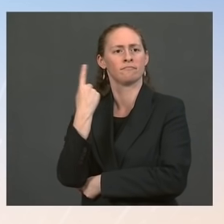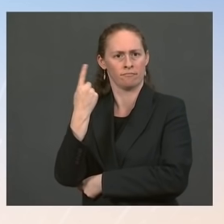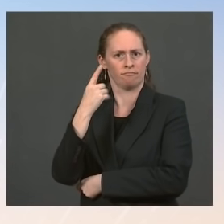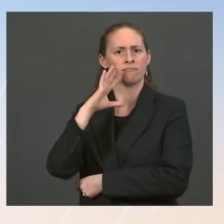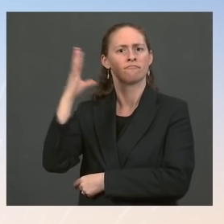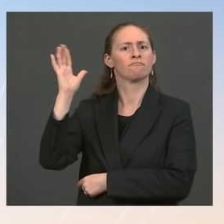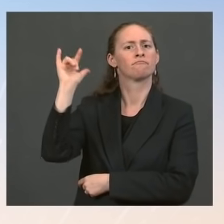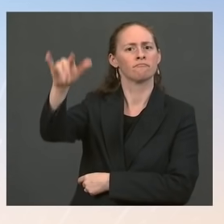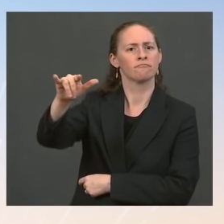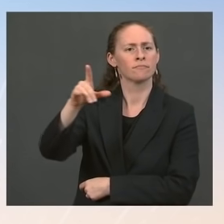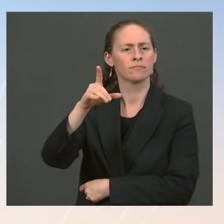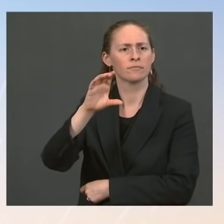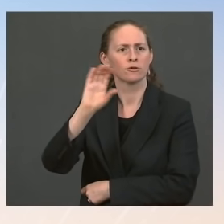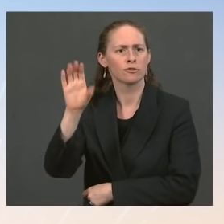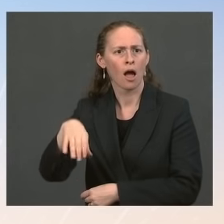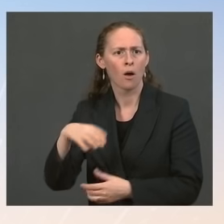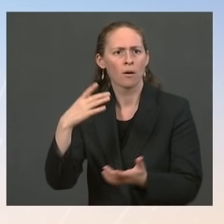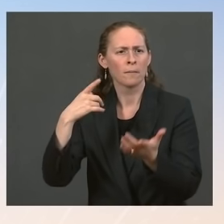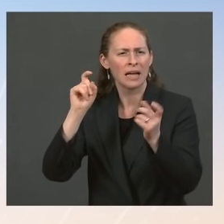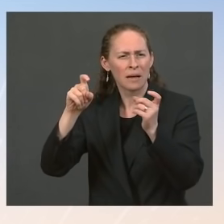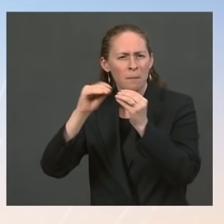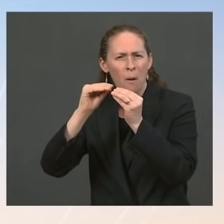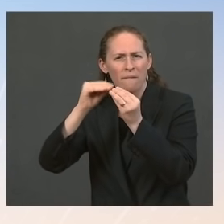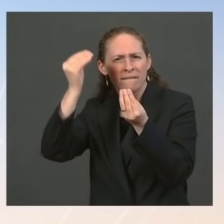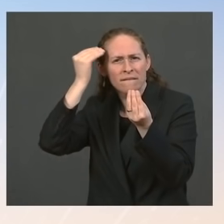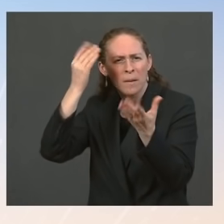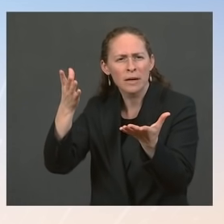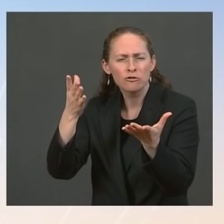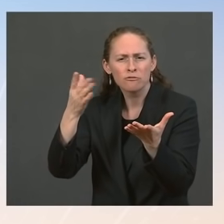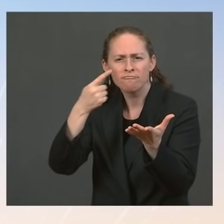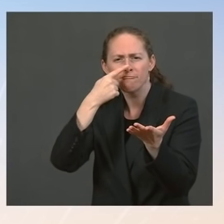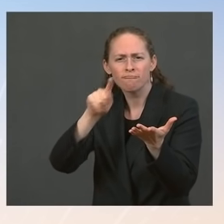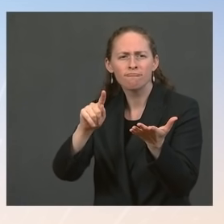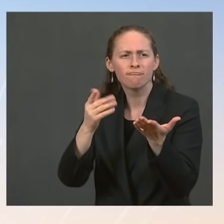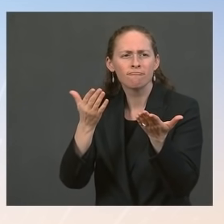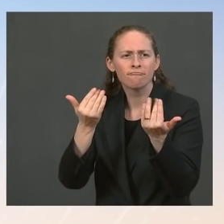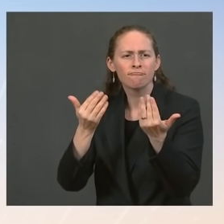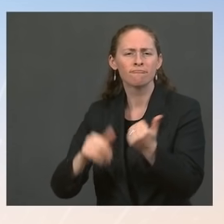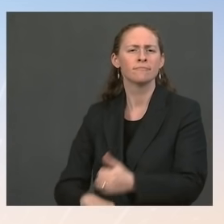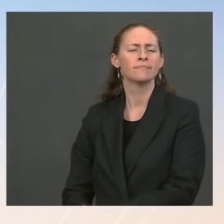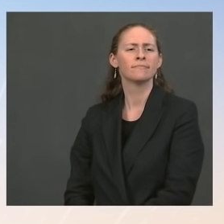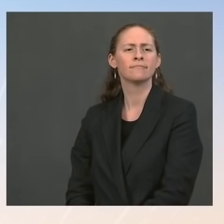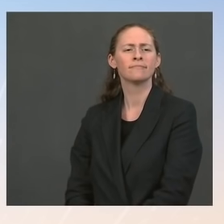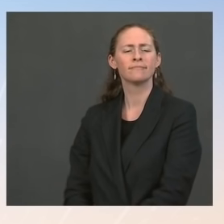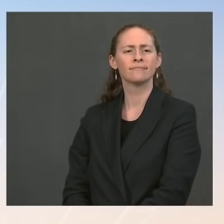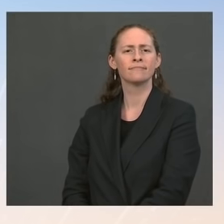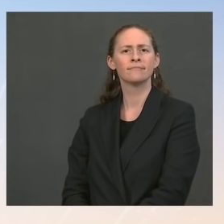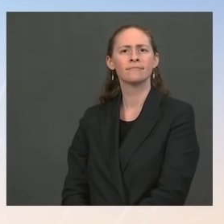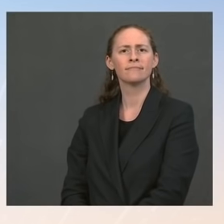I need some more information on that. And since you have so many options on where to go around the nation to promote your policies,